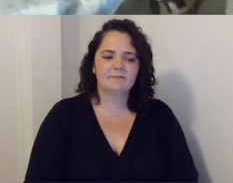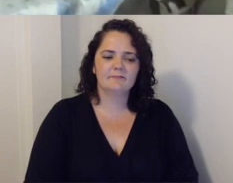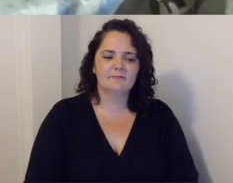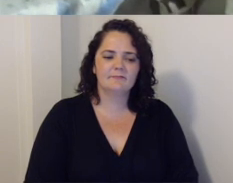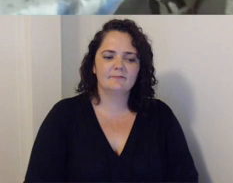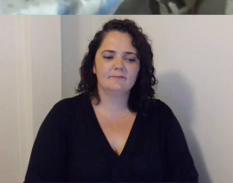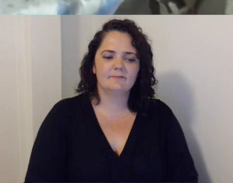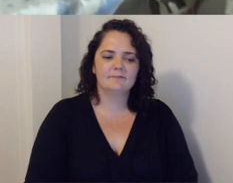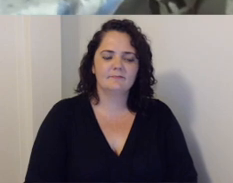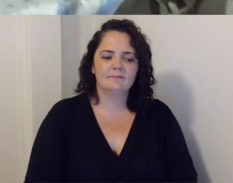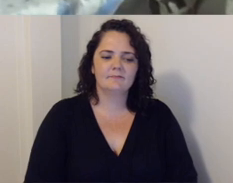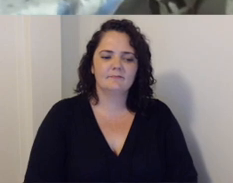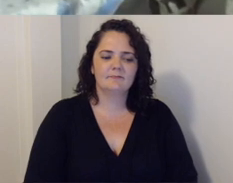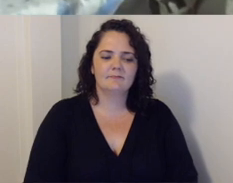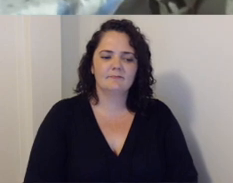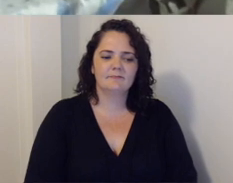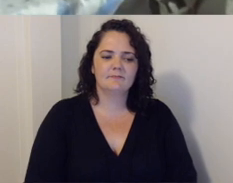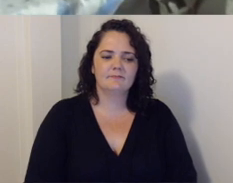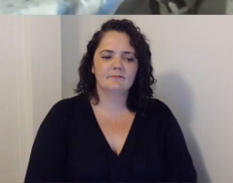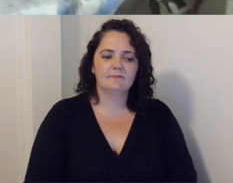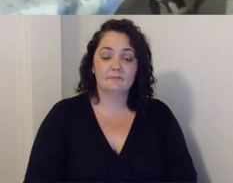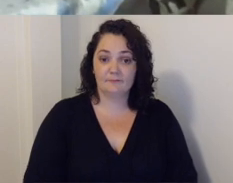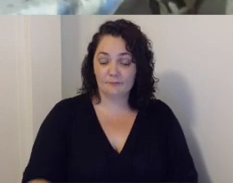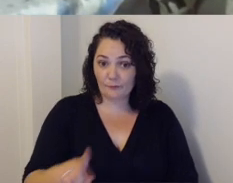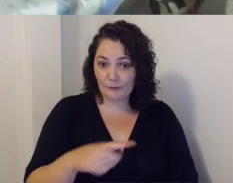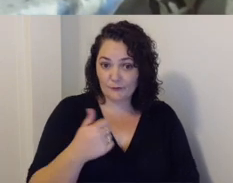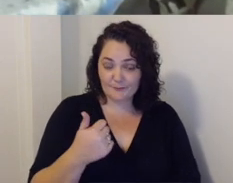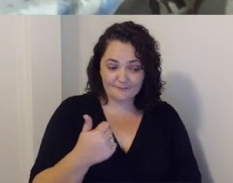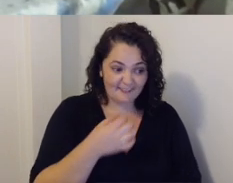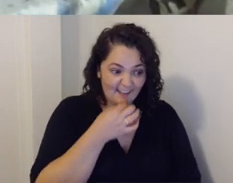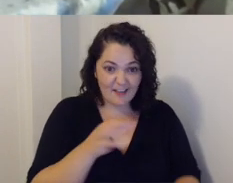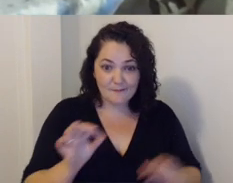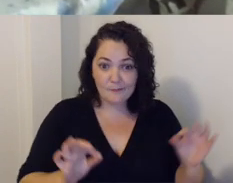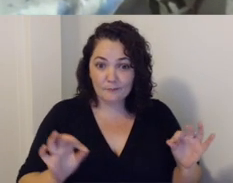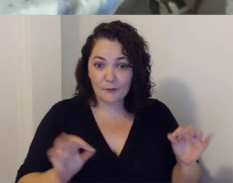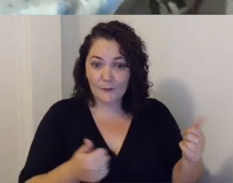alright y'all holding up okay? All good yep good